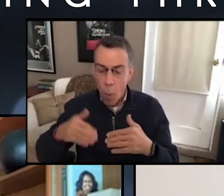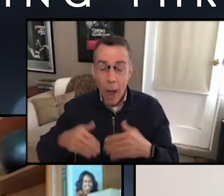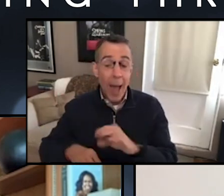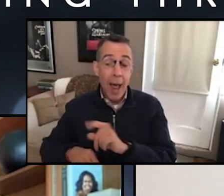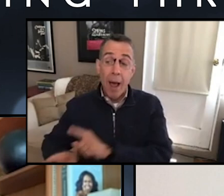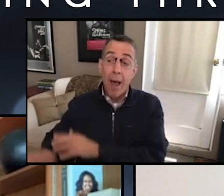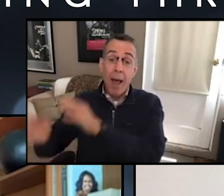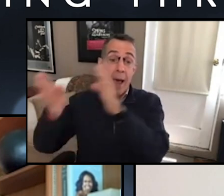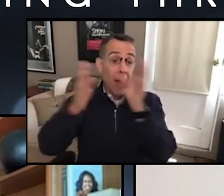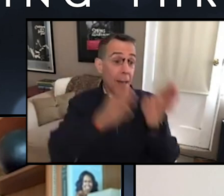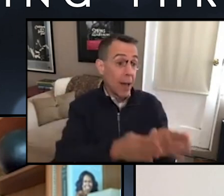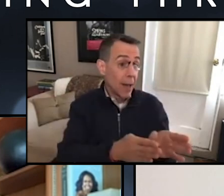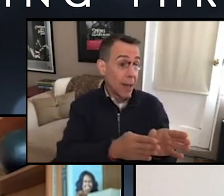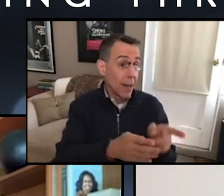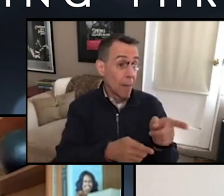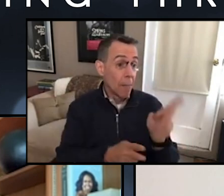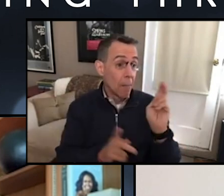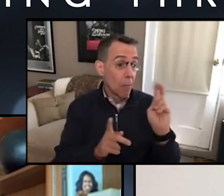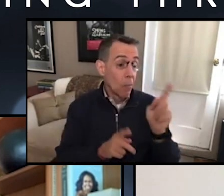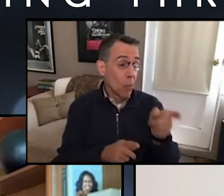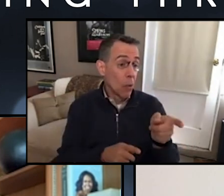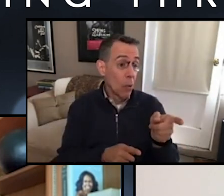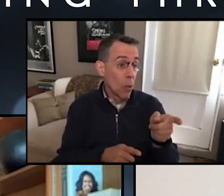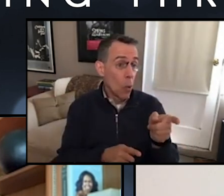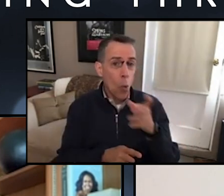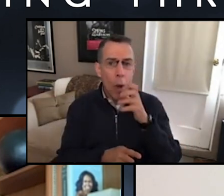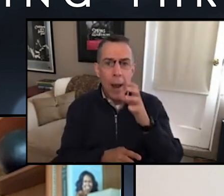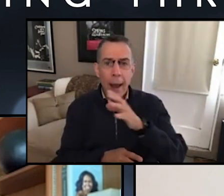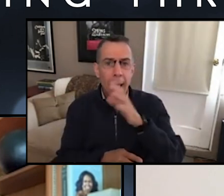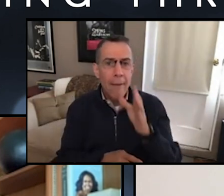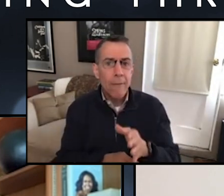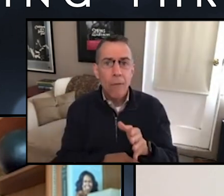other end of the spectrum, people who have never, not only ever met anyone who